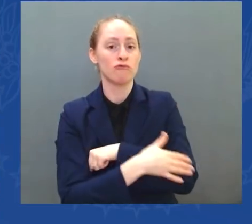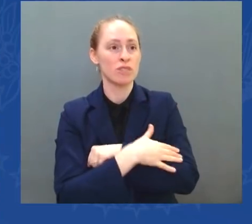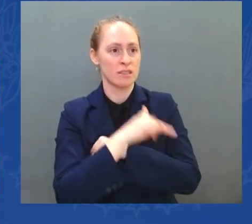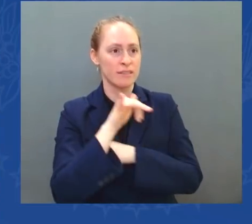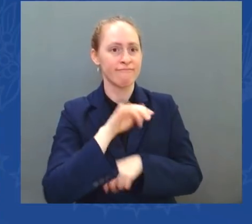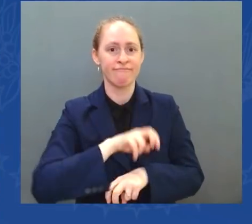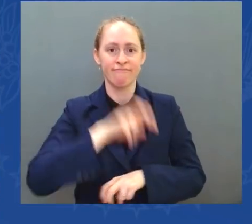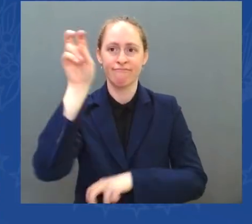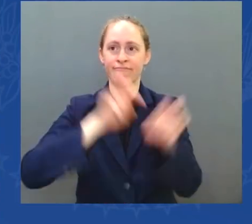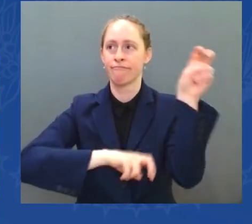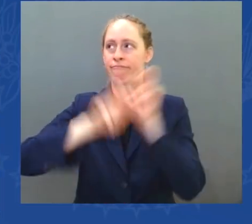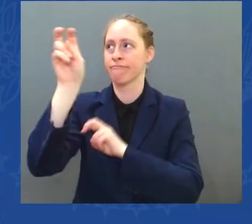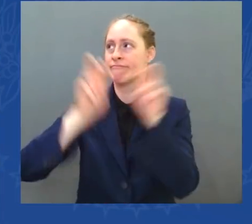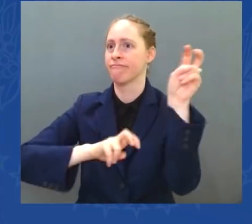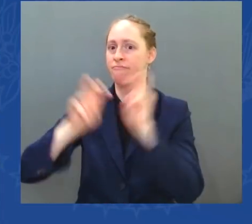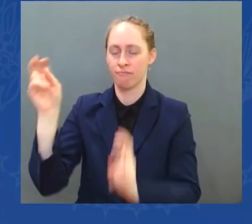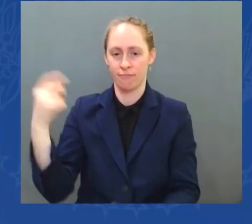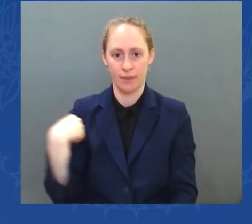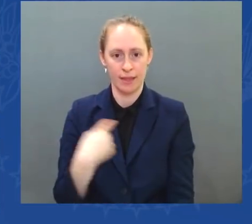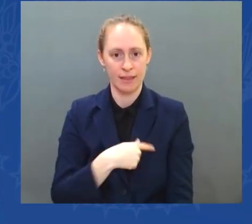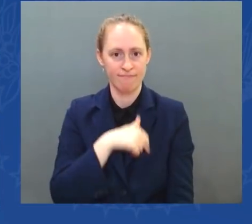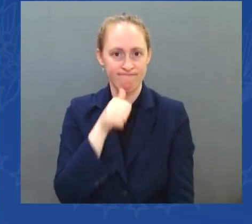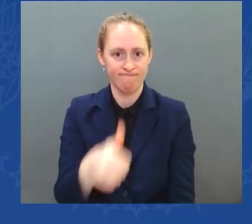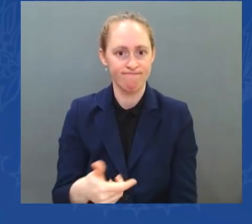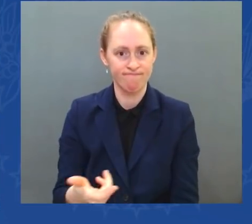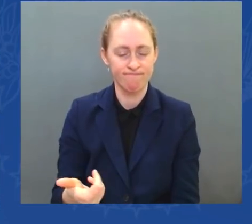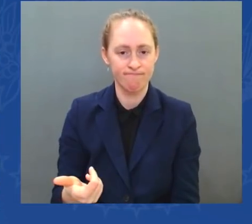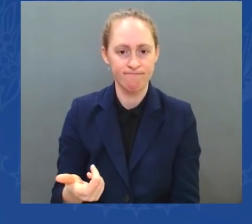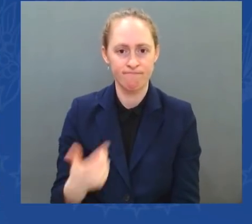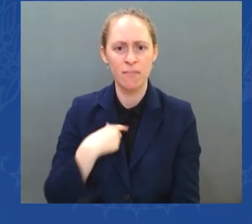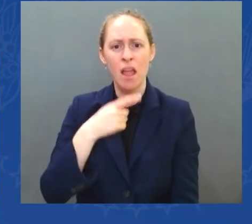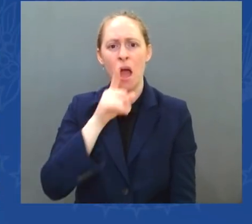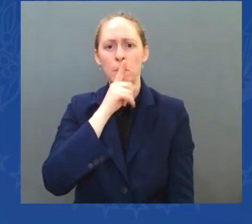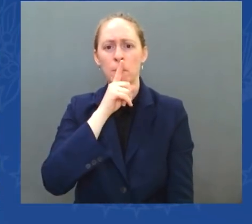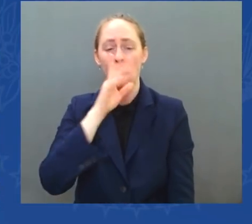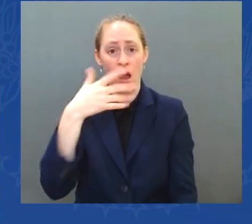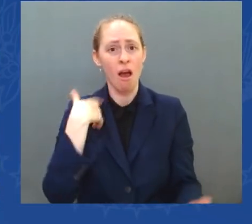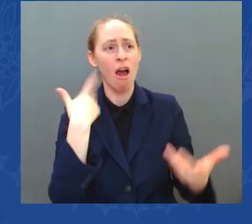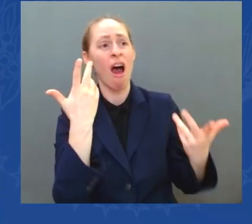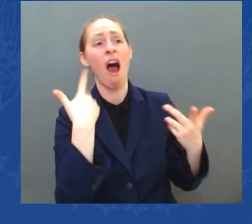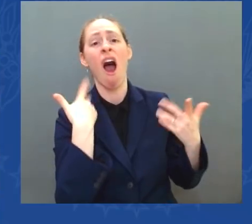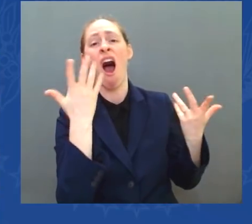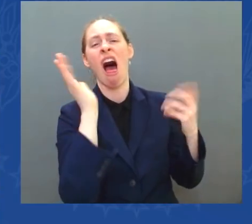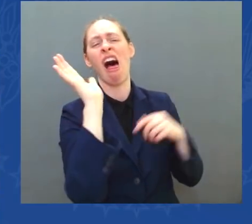We have a great opportunity ahead of us with the bipartisan Innovation Act I mentioned,